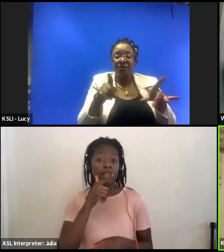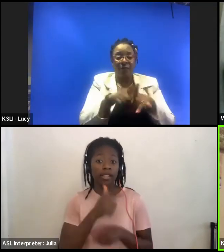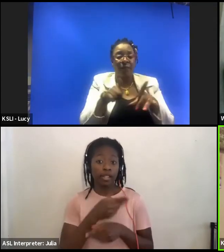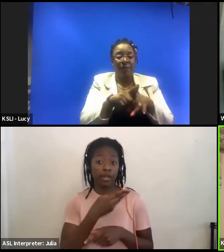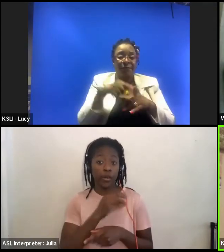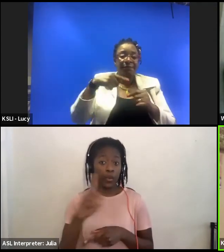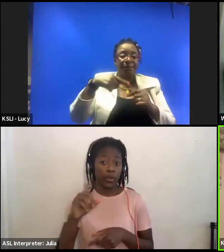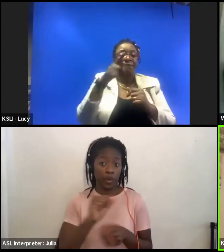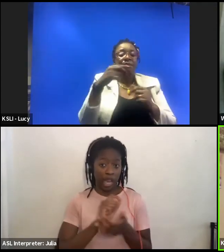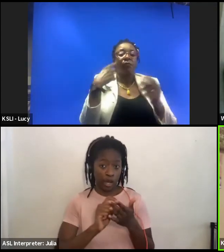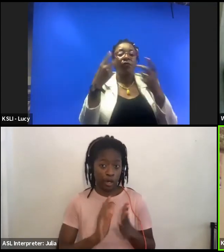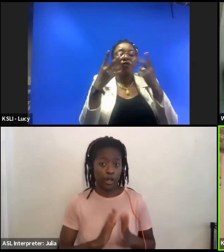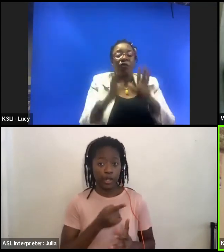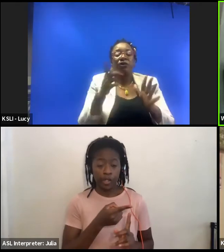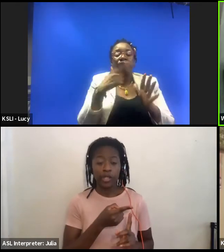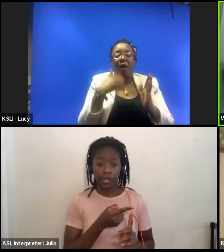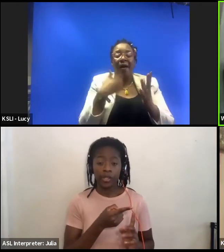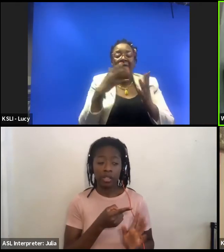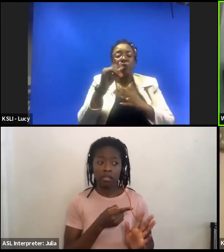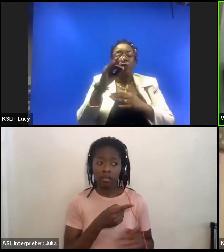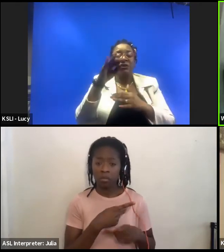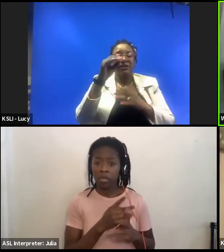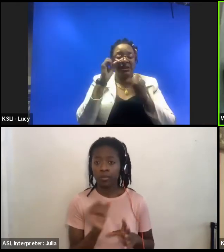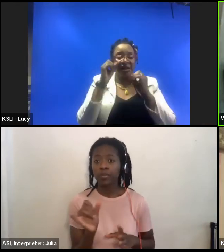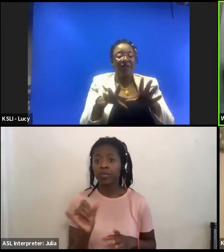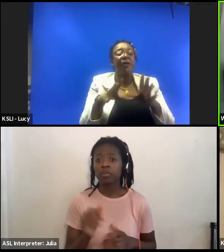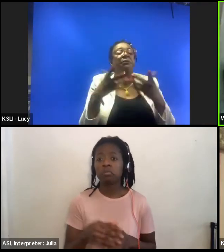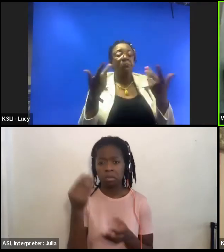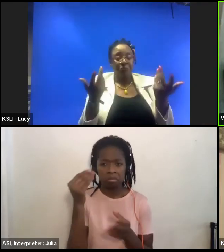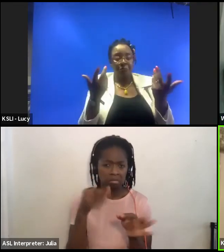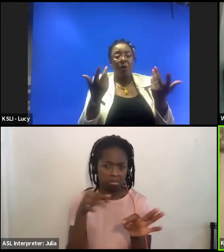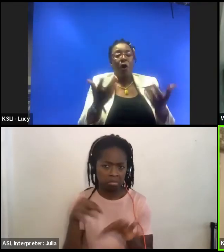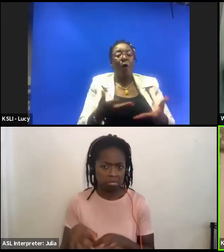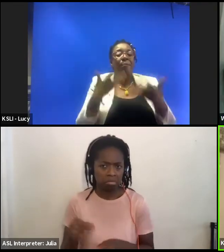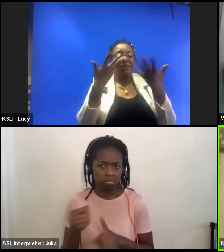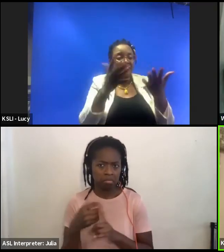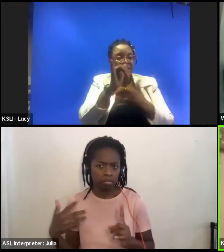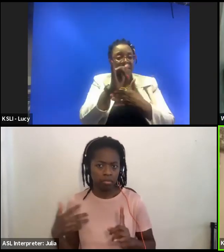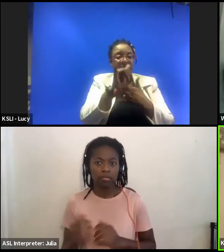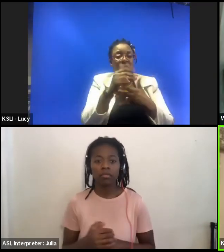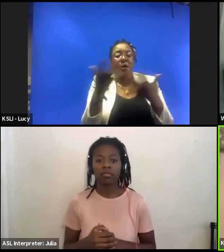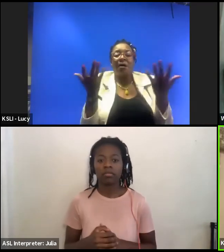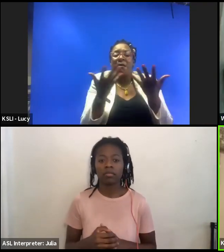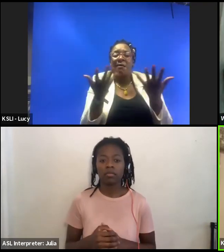I'm just presenting that. Yeah, thank you, it's okay. How... and you're a director,